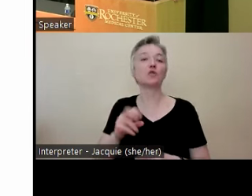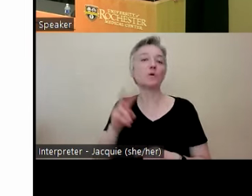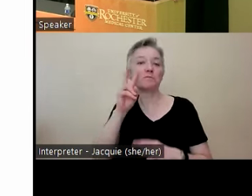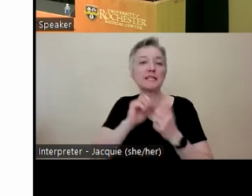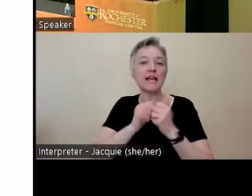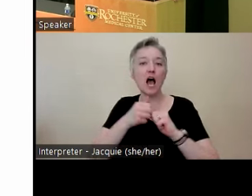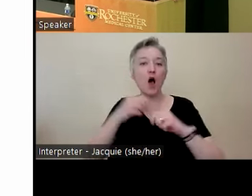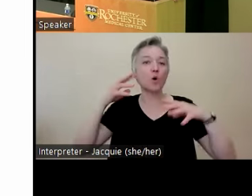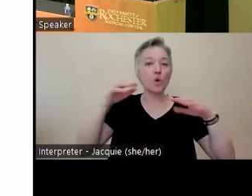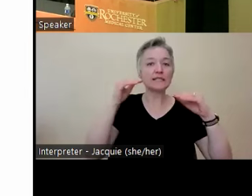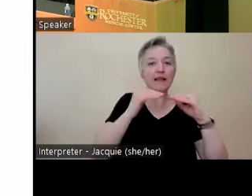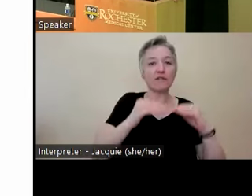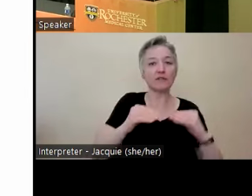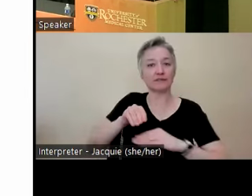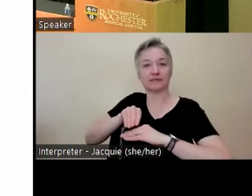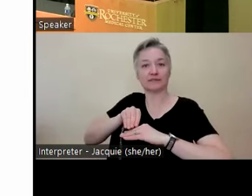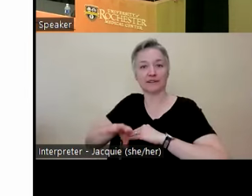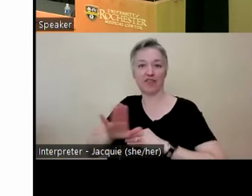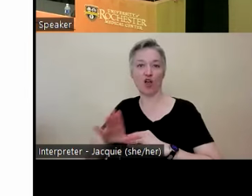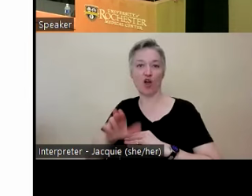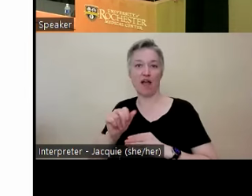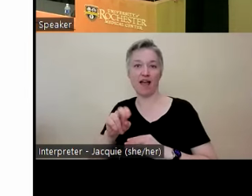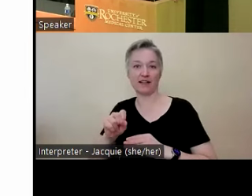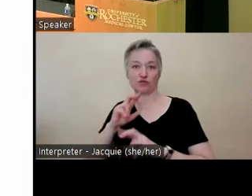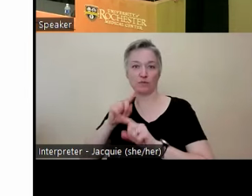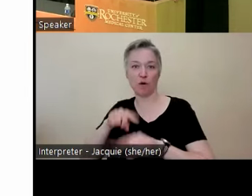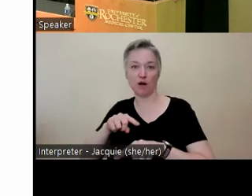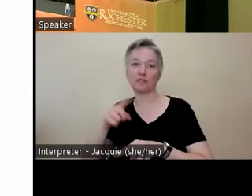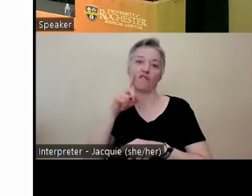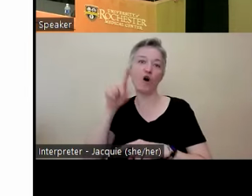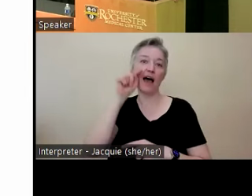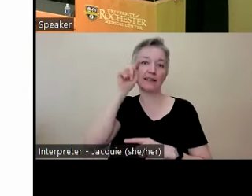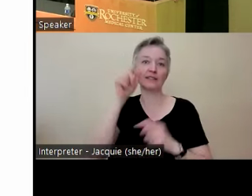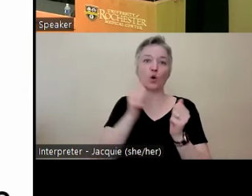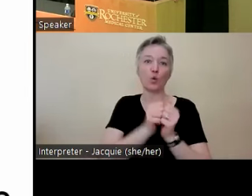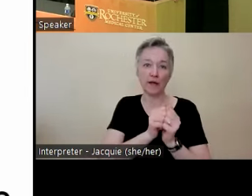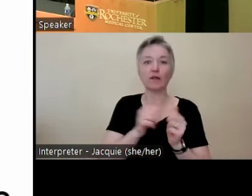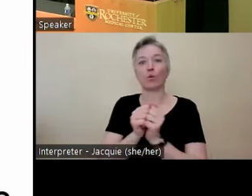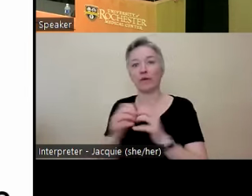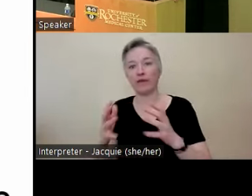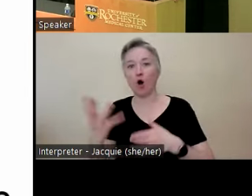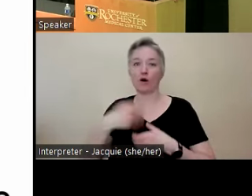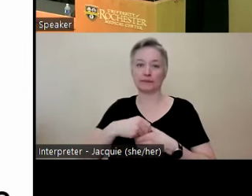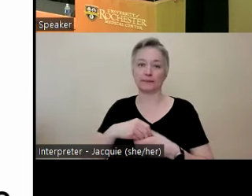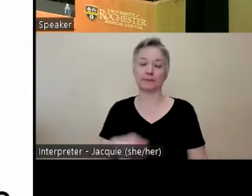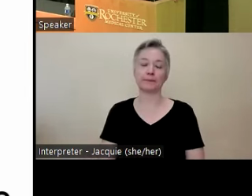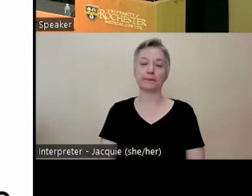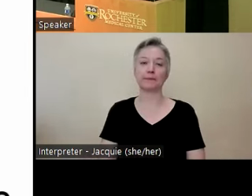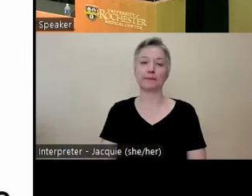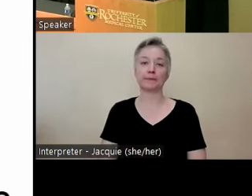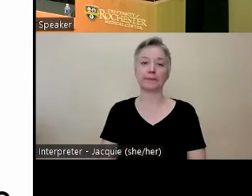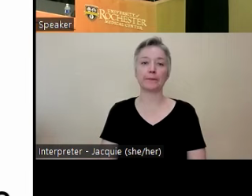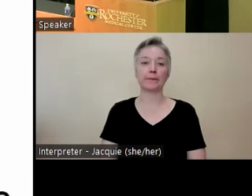and autonomic responses and all in adolescence with and without autism and this is a little